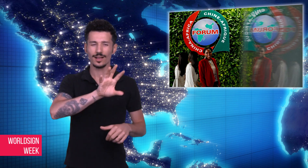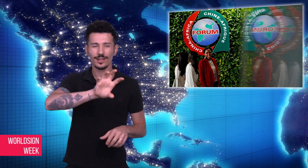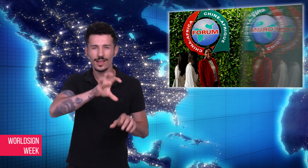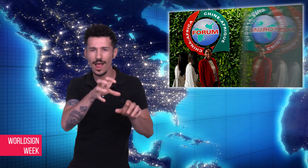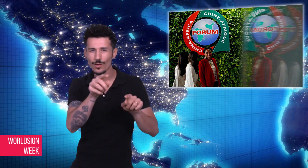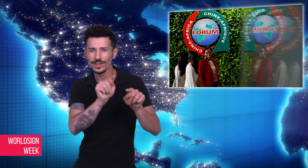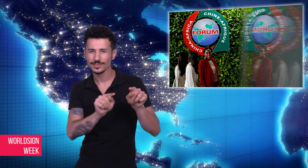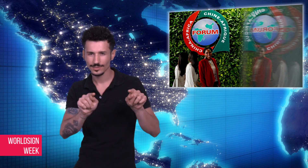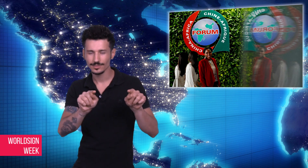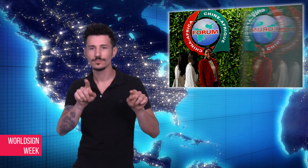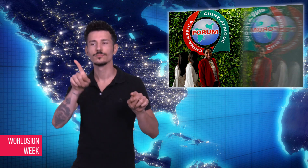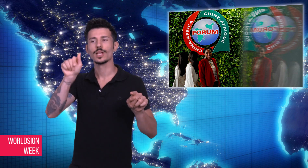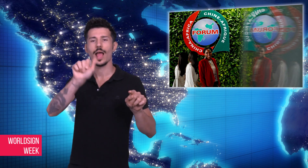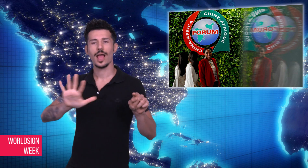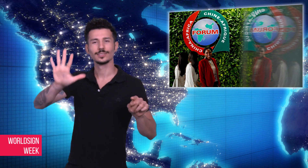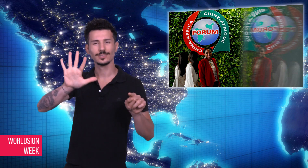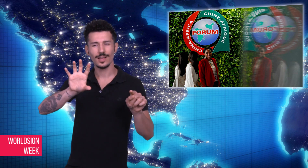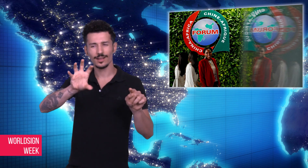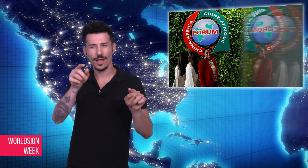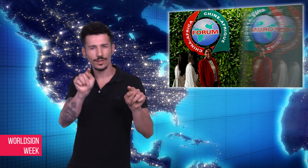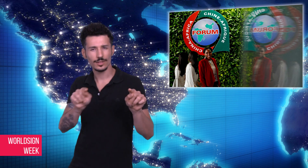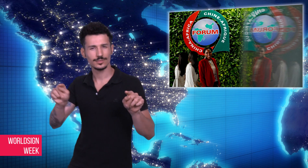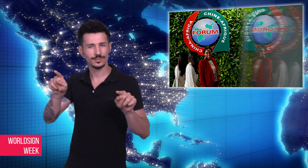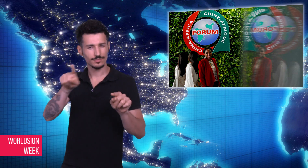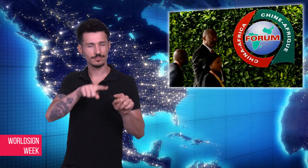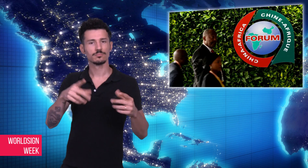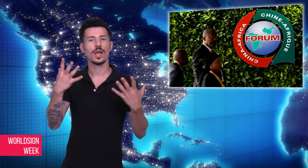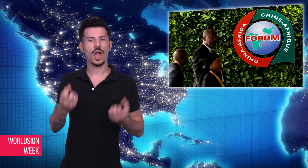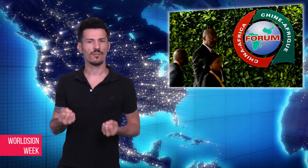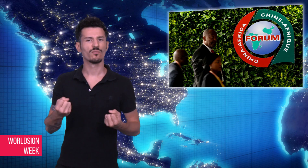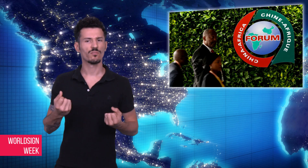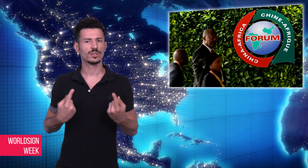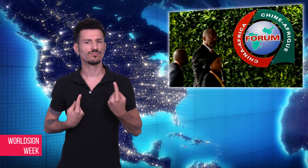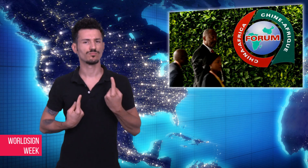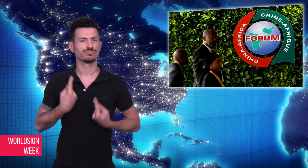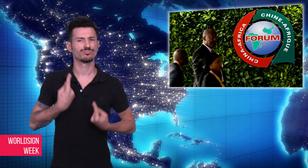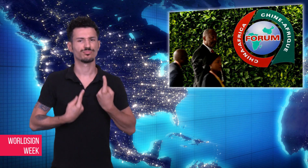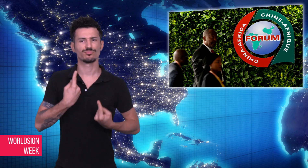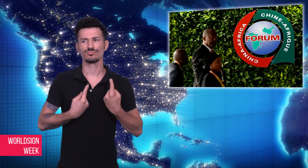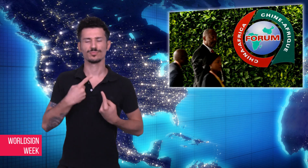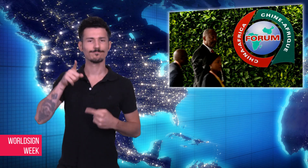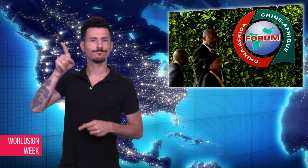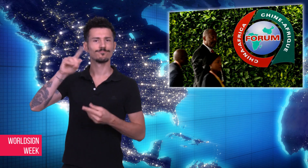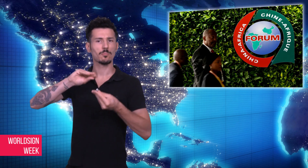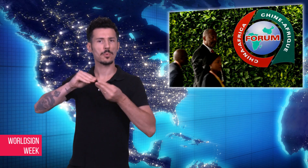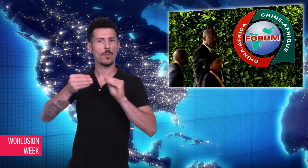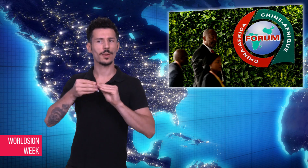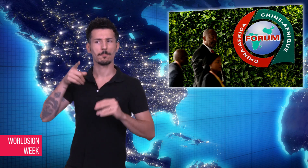countries, however, have complained of